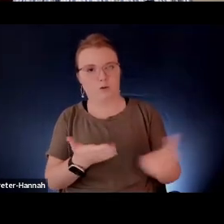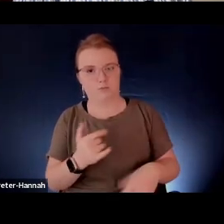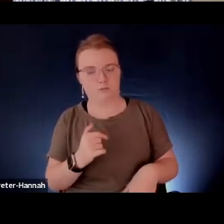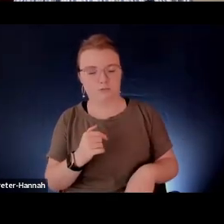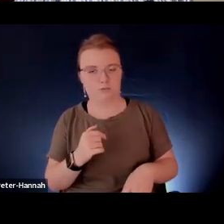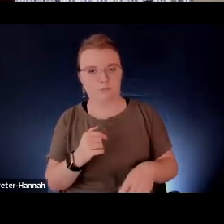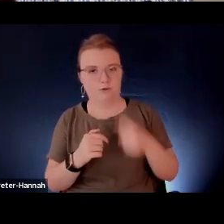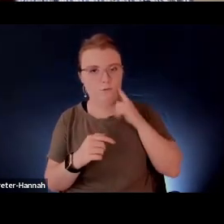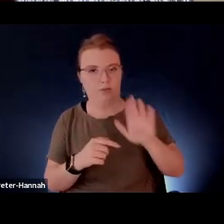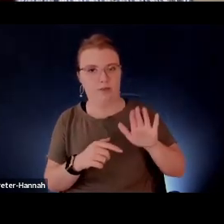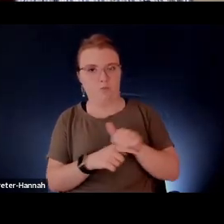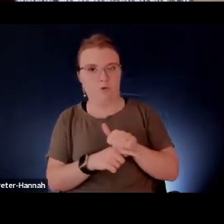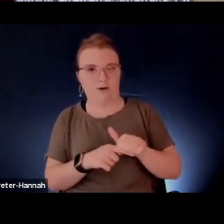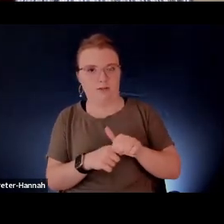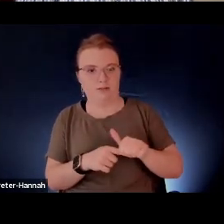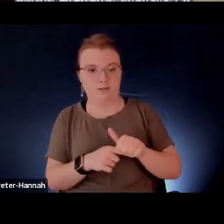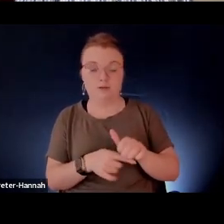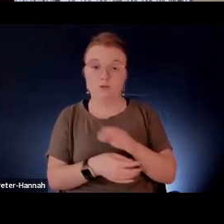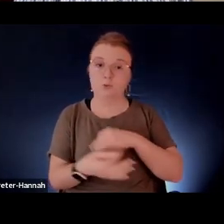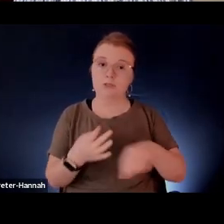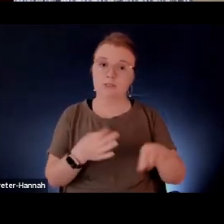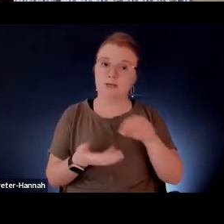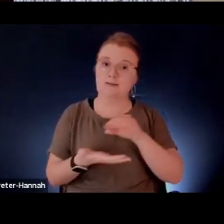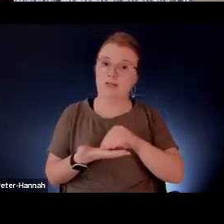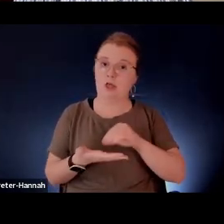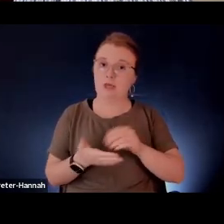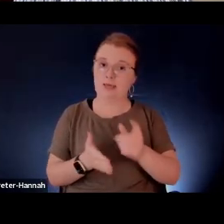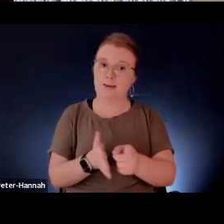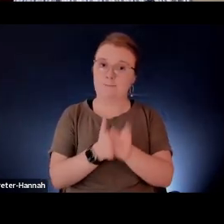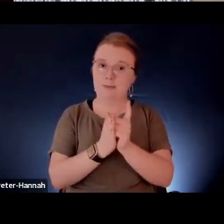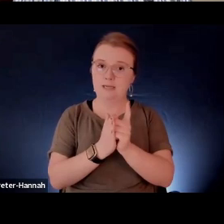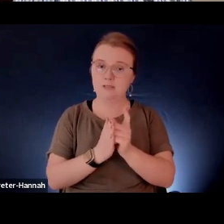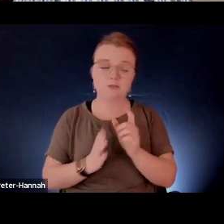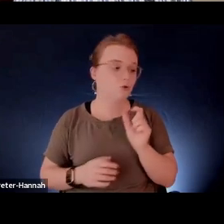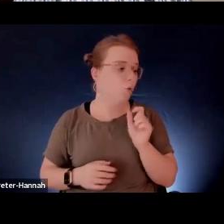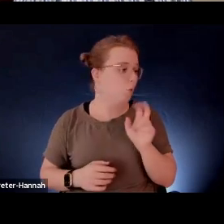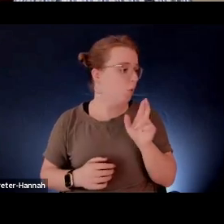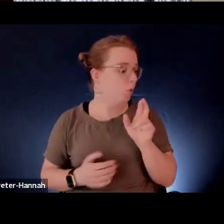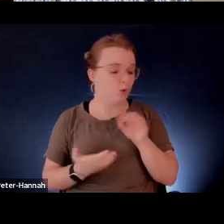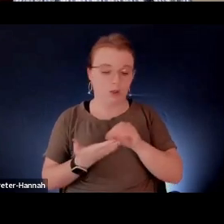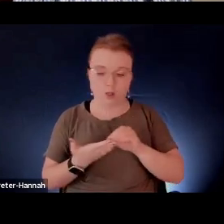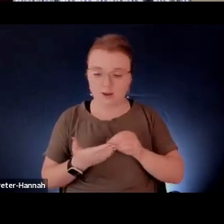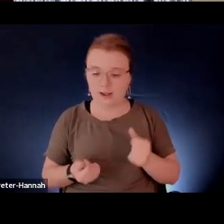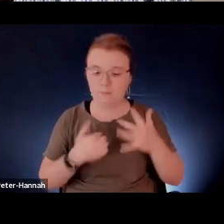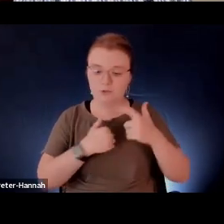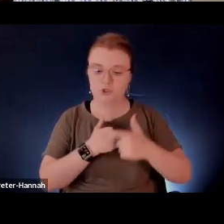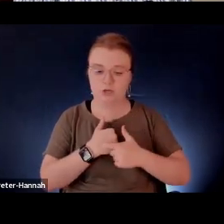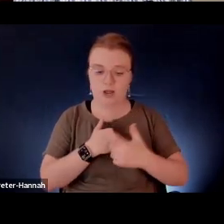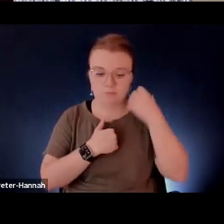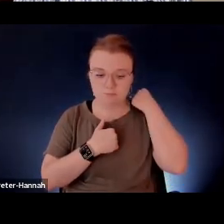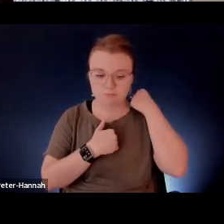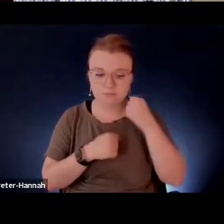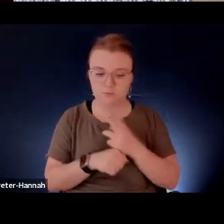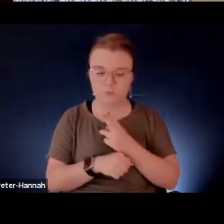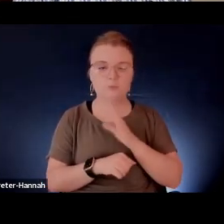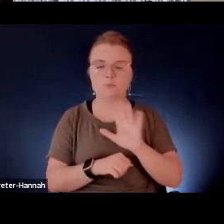And instead of logging minutes or logging time, it's about accomplishments and about goal setting.